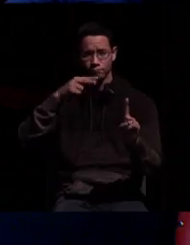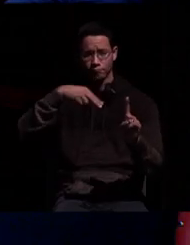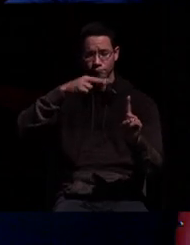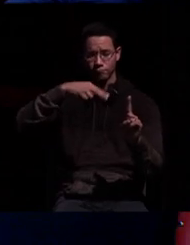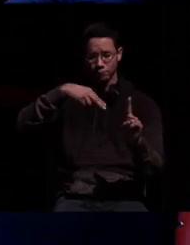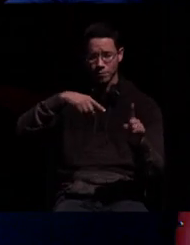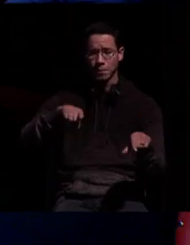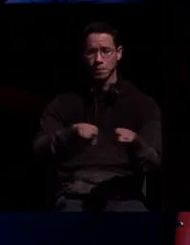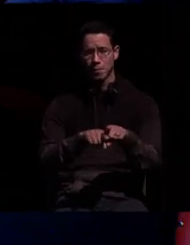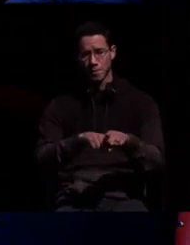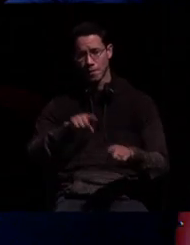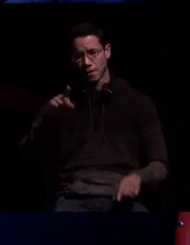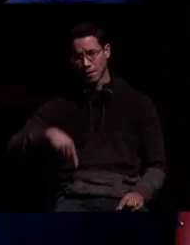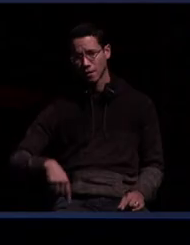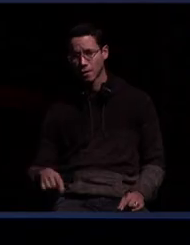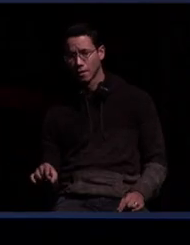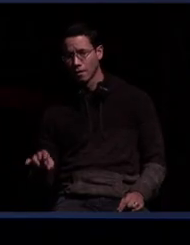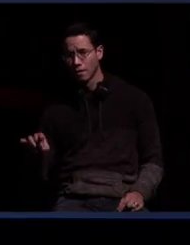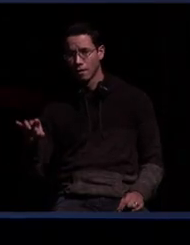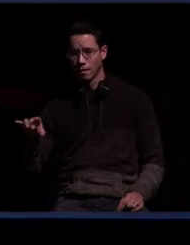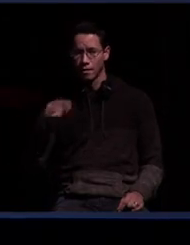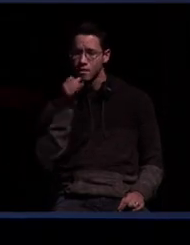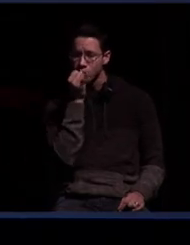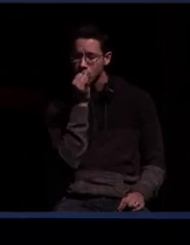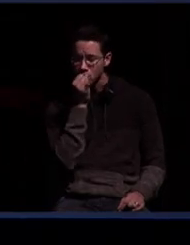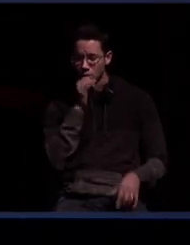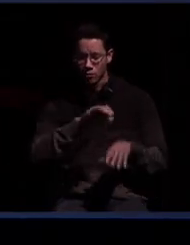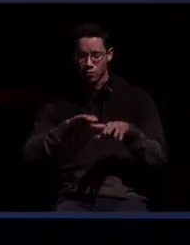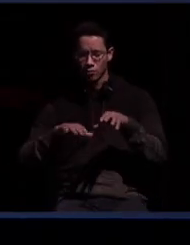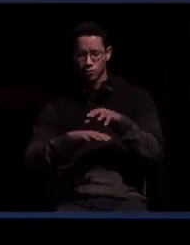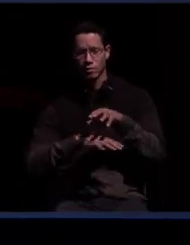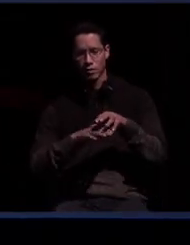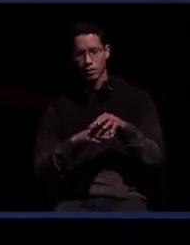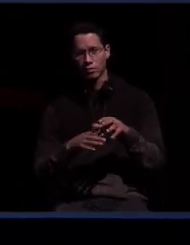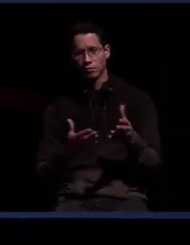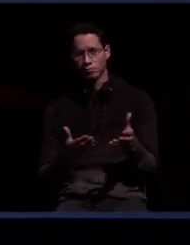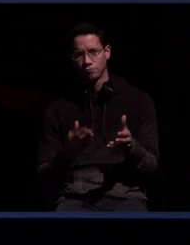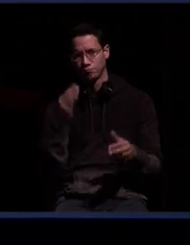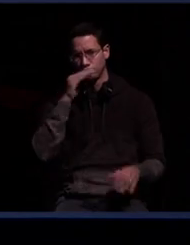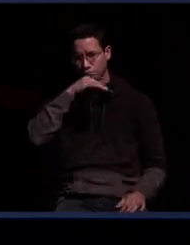of those vulnerable. At that moment of the magazine